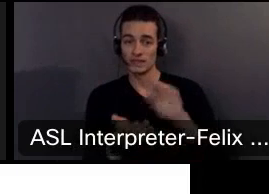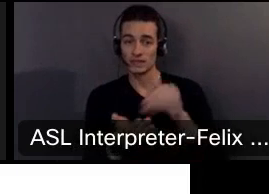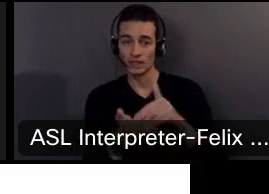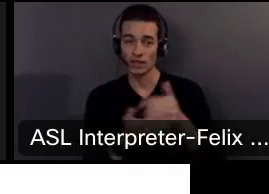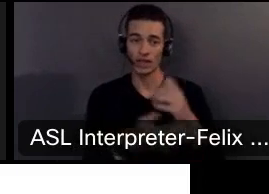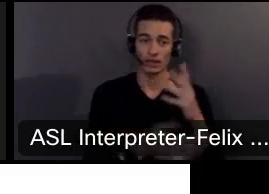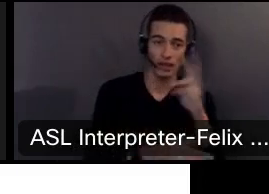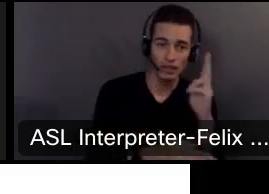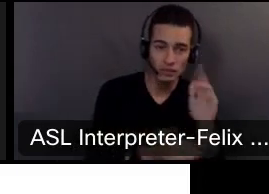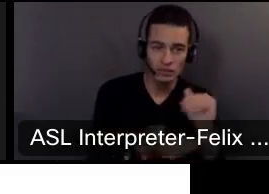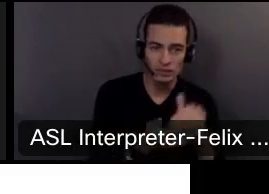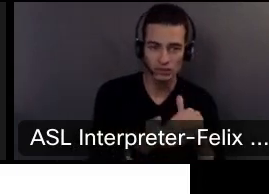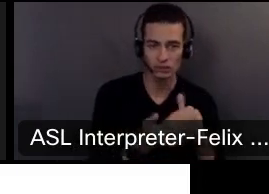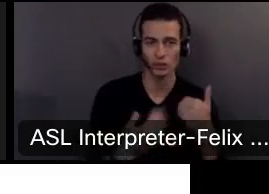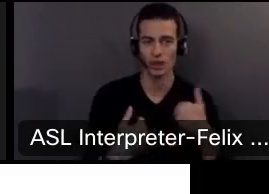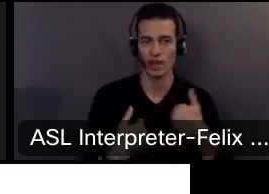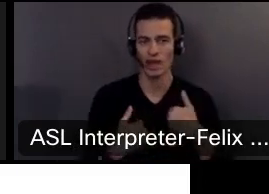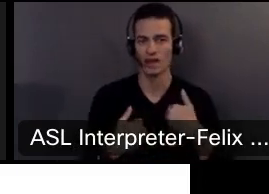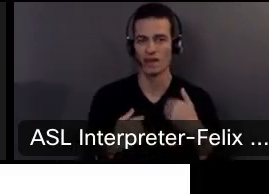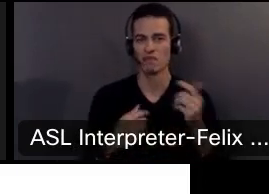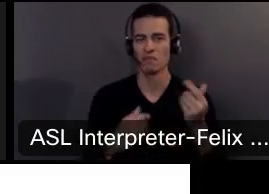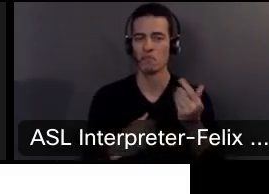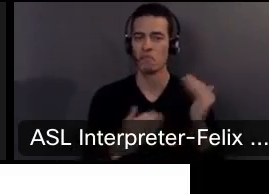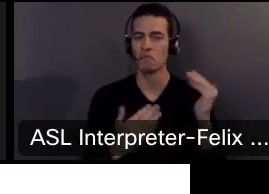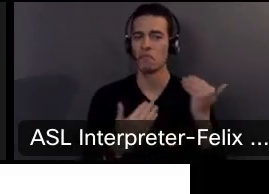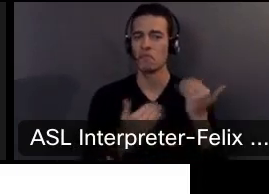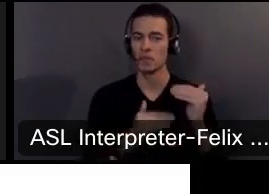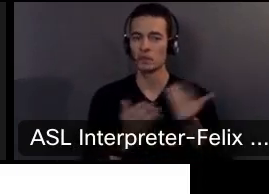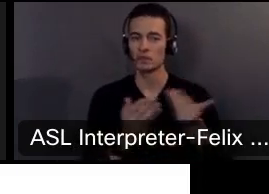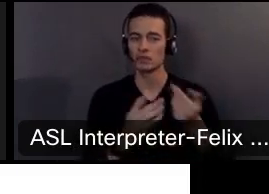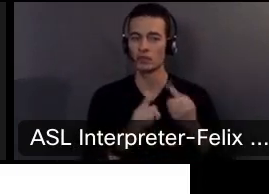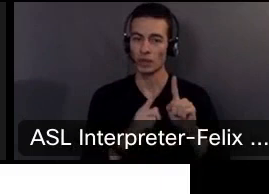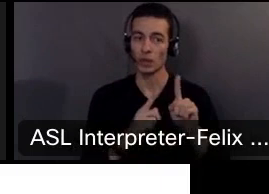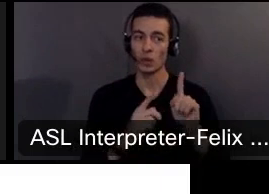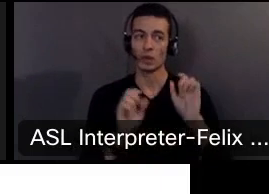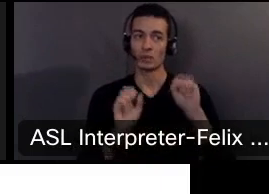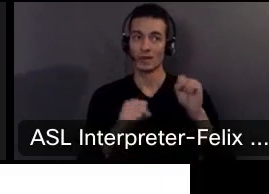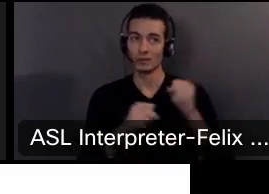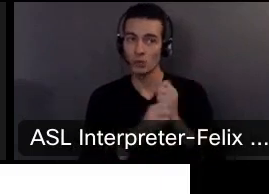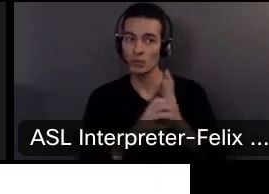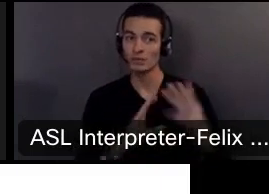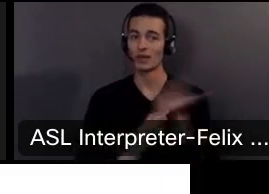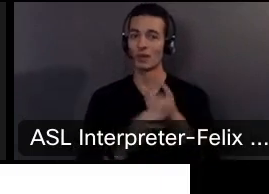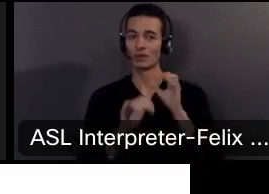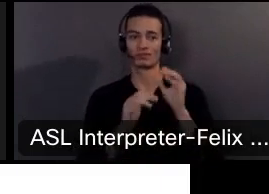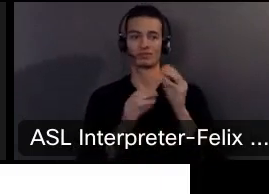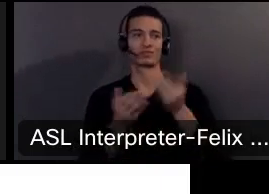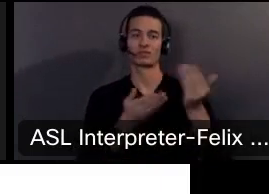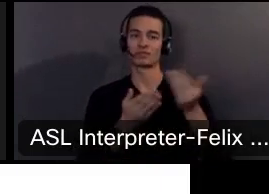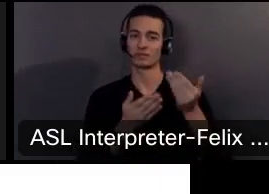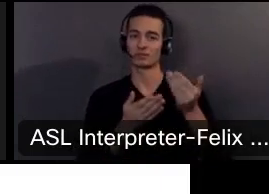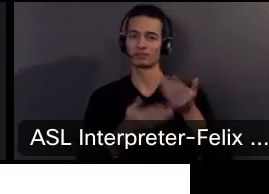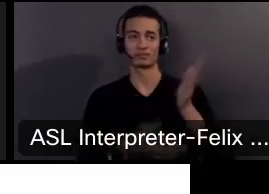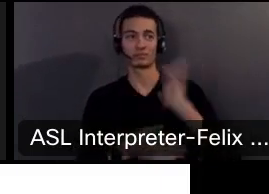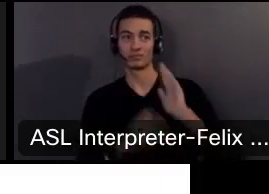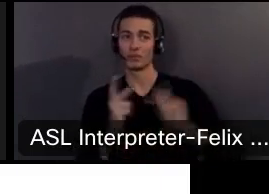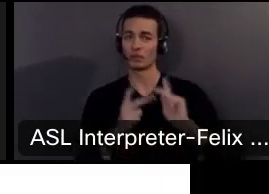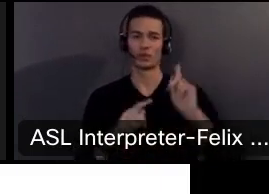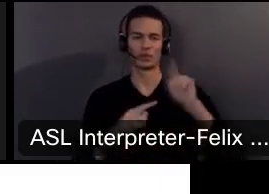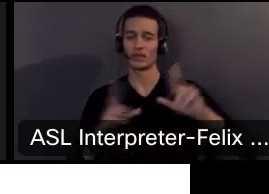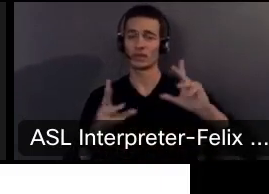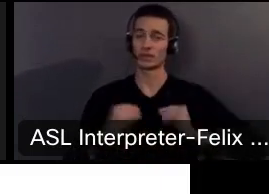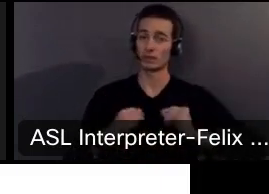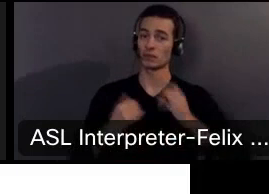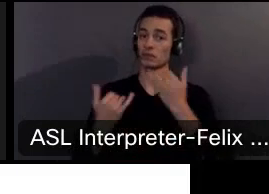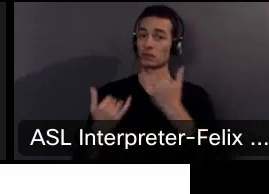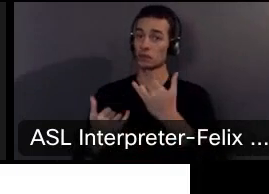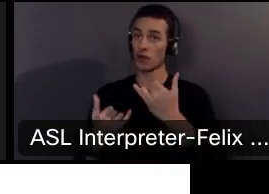The dialysis program is expanded our services to patients that previously were not candidates for admission and estimated annual revenue is expected to increase.